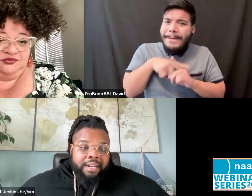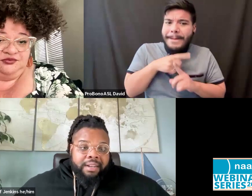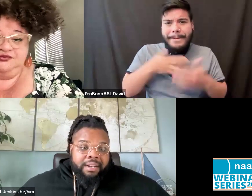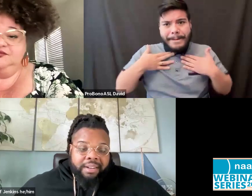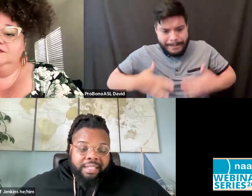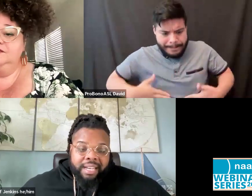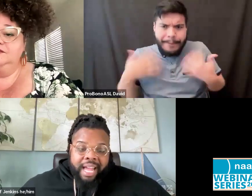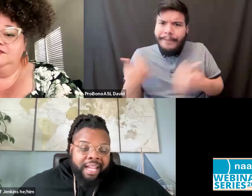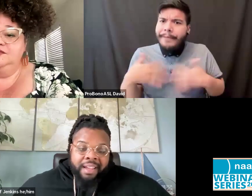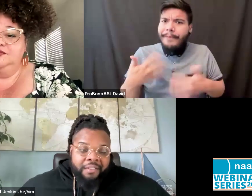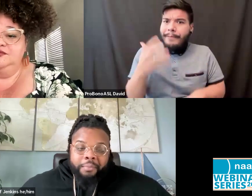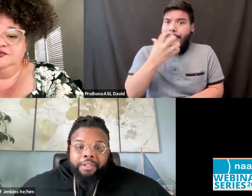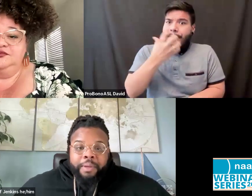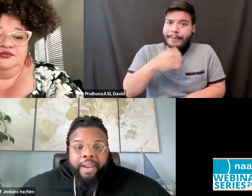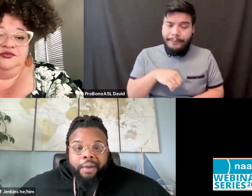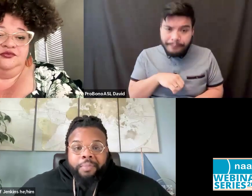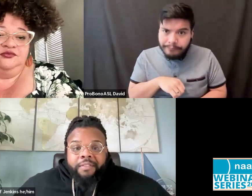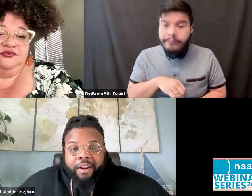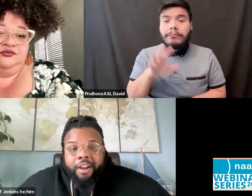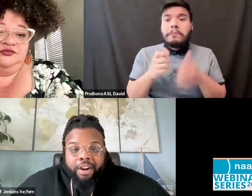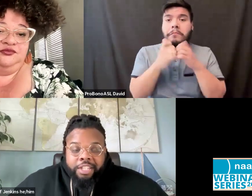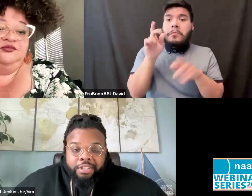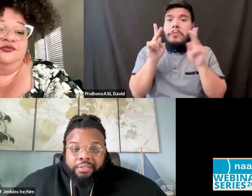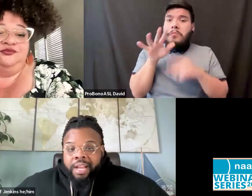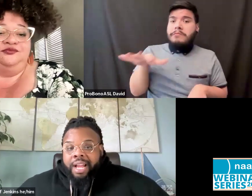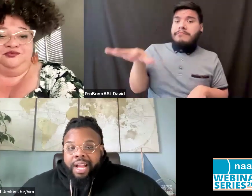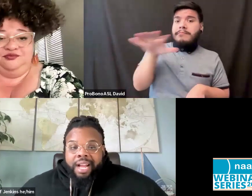there's there's like for most people that will be very hard to do.